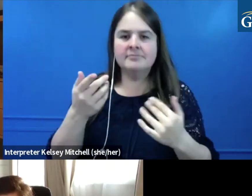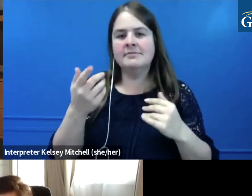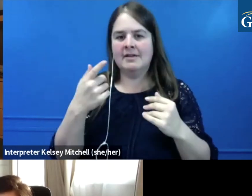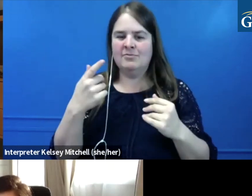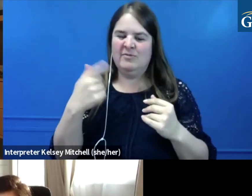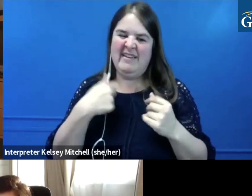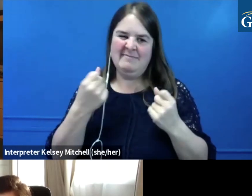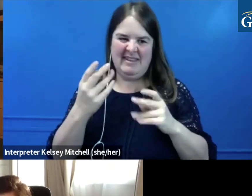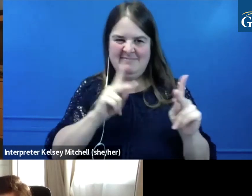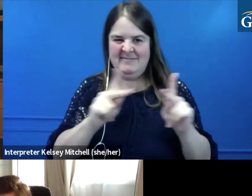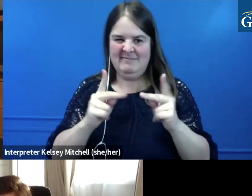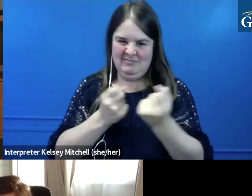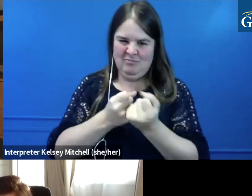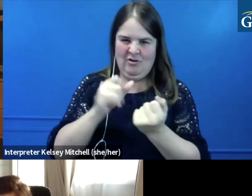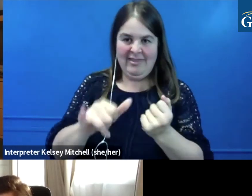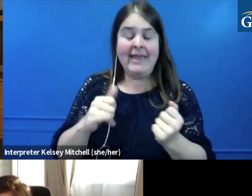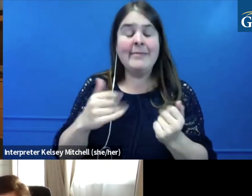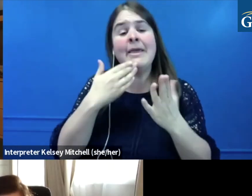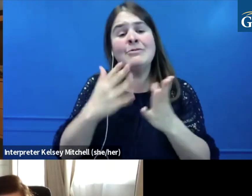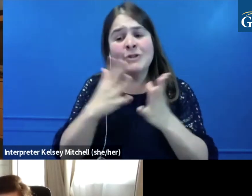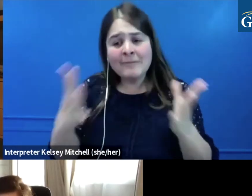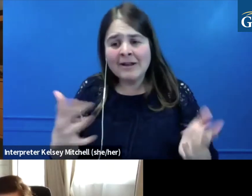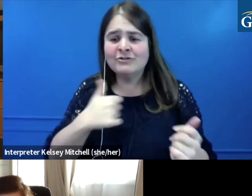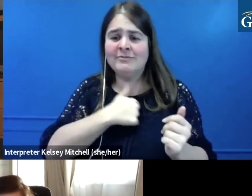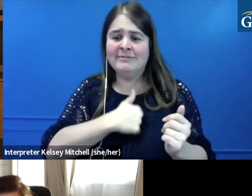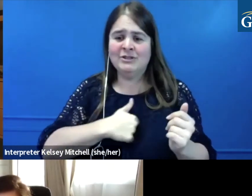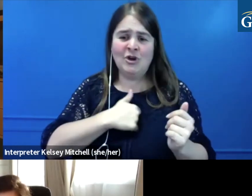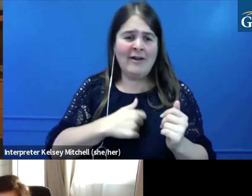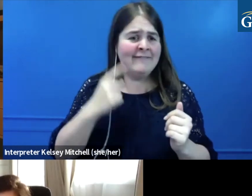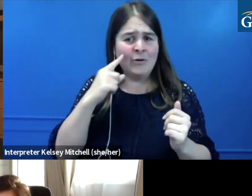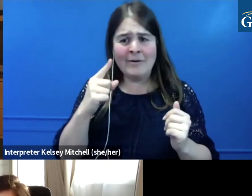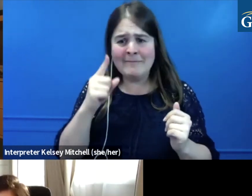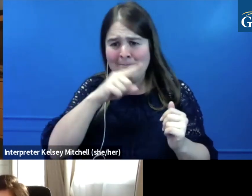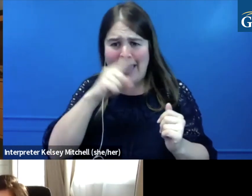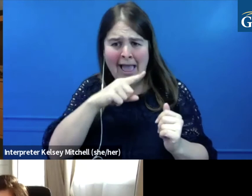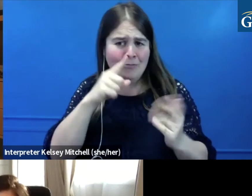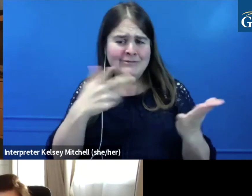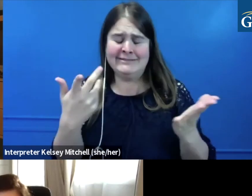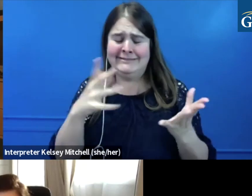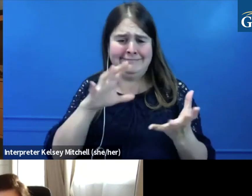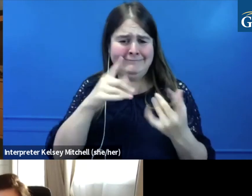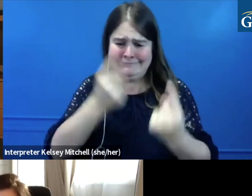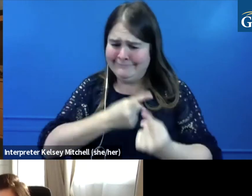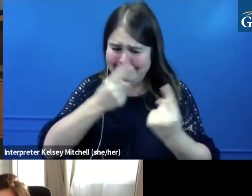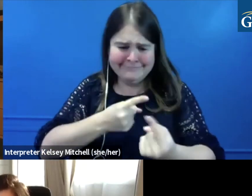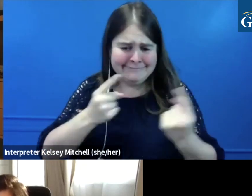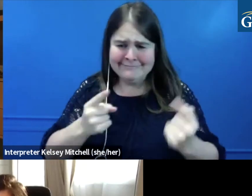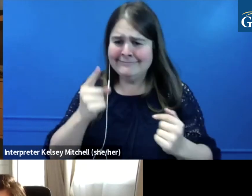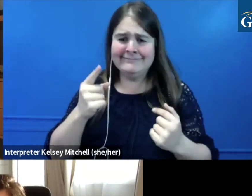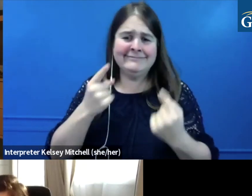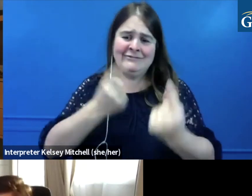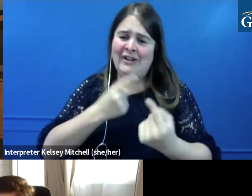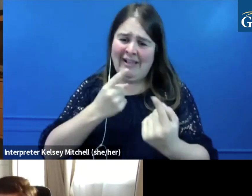so much and apologies for the the crazy cursor which